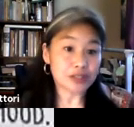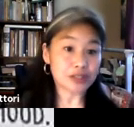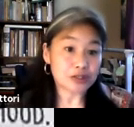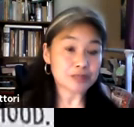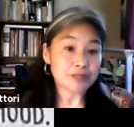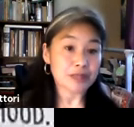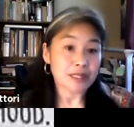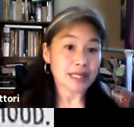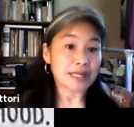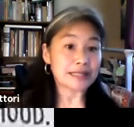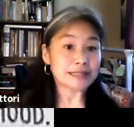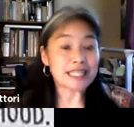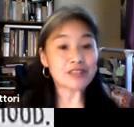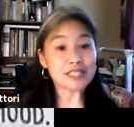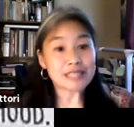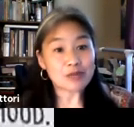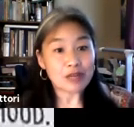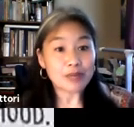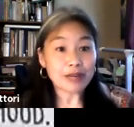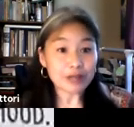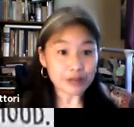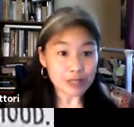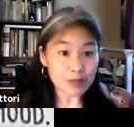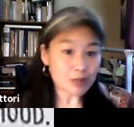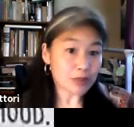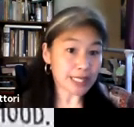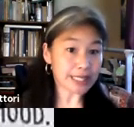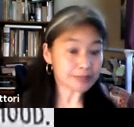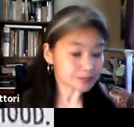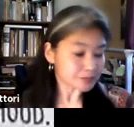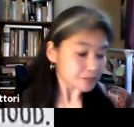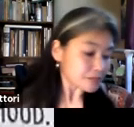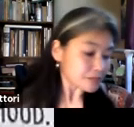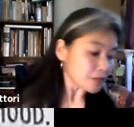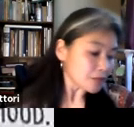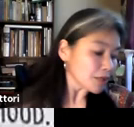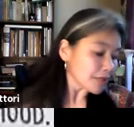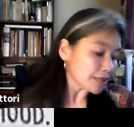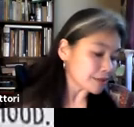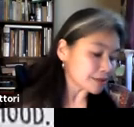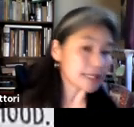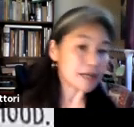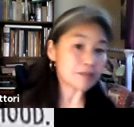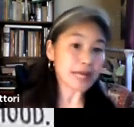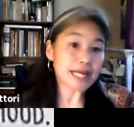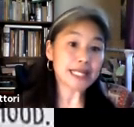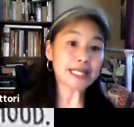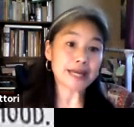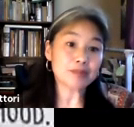be monitoring the box, and then I'll relay them to our speaker at the end of the program. Please don't use the chat